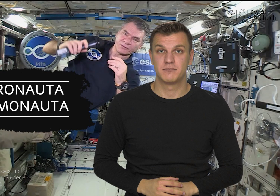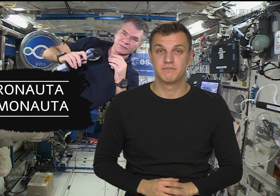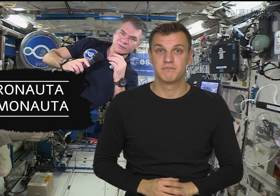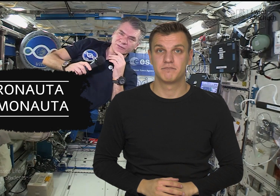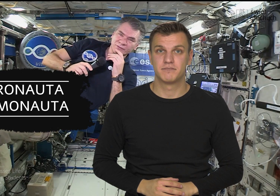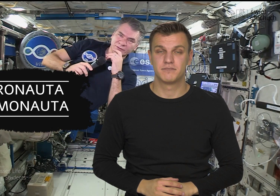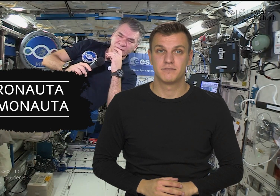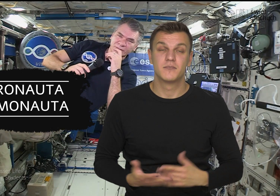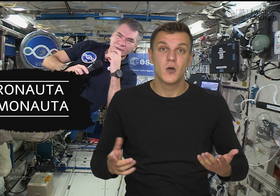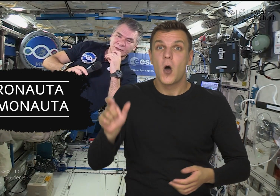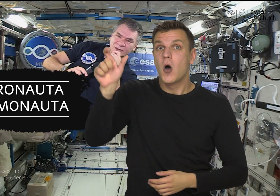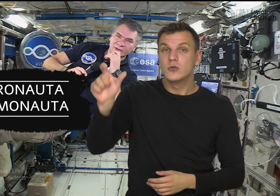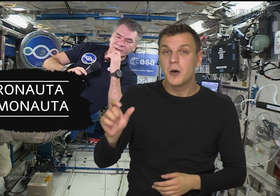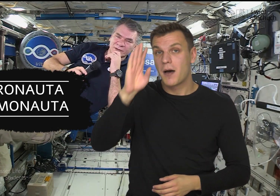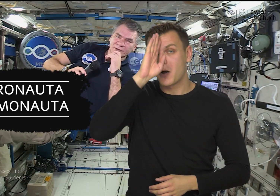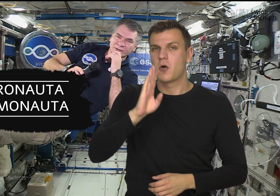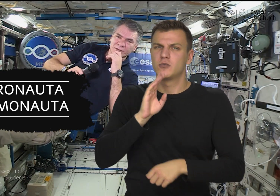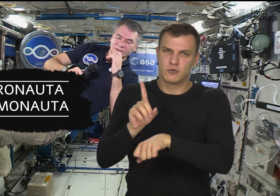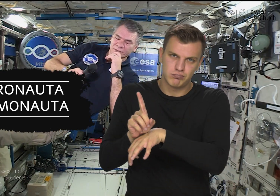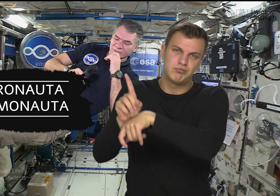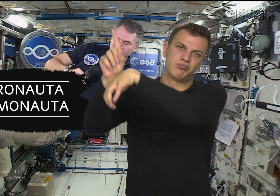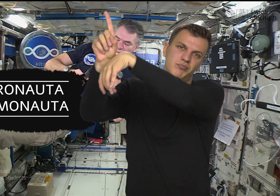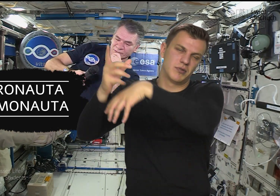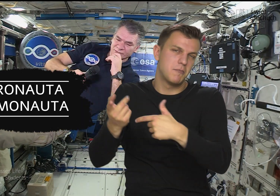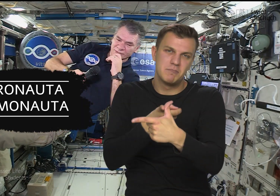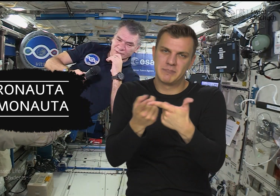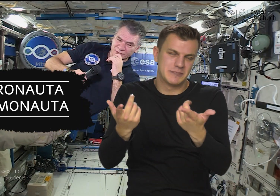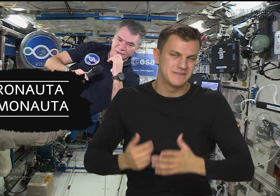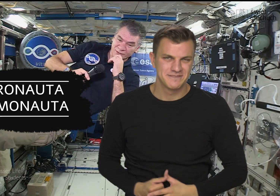PERSON COSMOS ROCKET/FLIES. Use whichever sign you prefer (and fits).